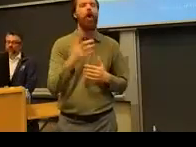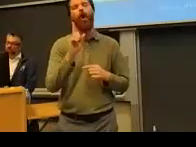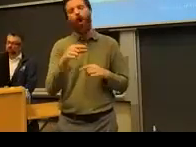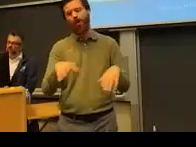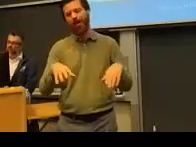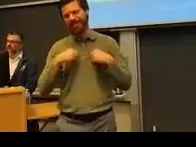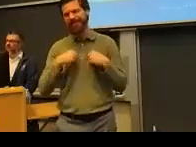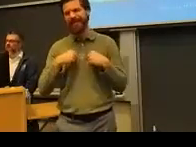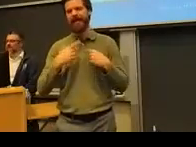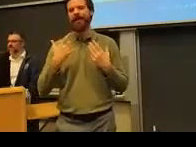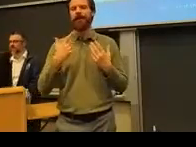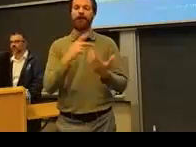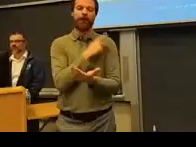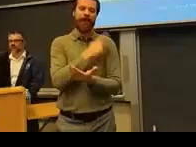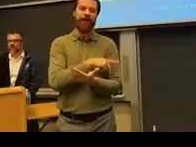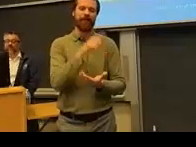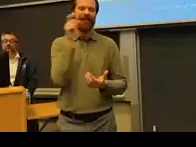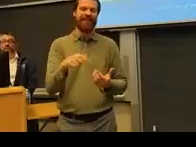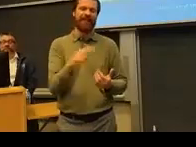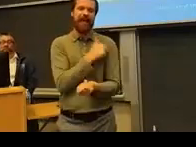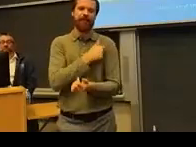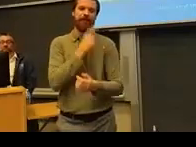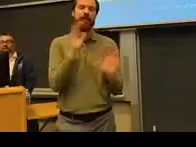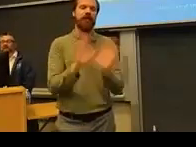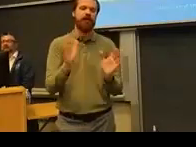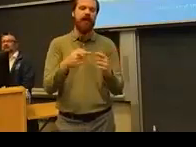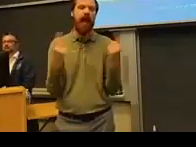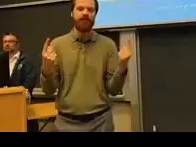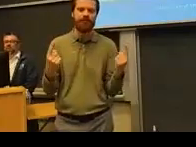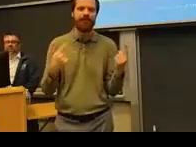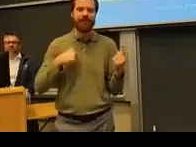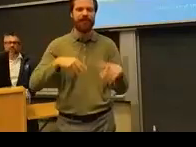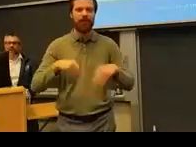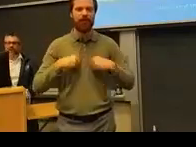no longer need hospitalization when in fact the Opposites true um or an impatient rehab